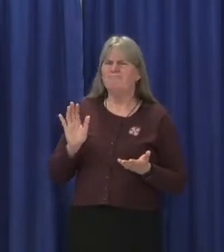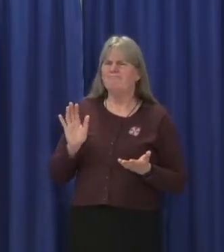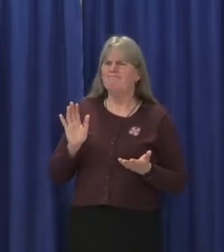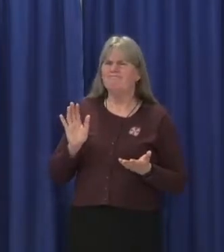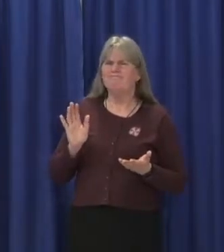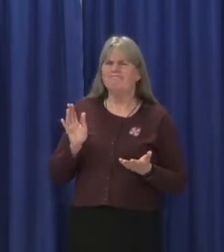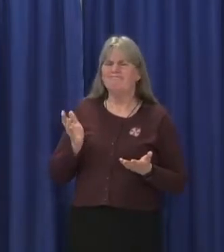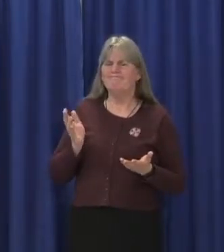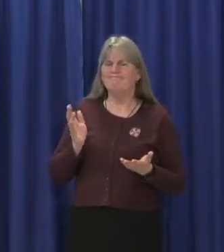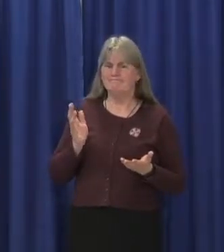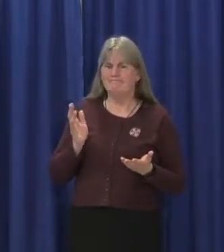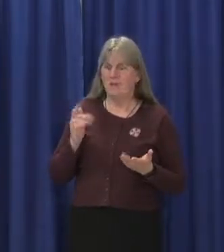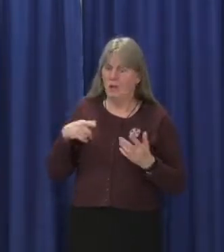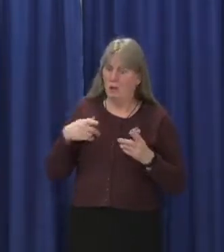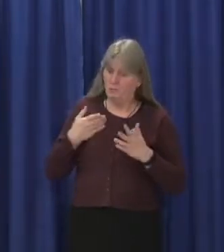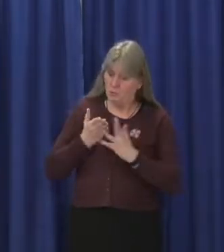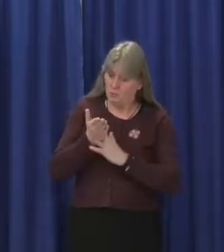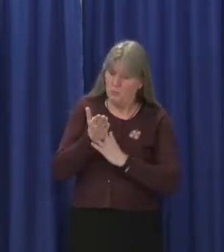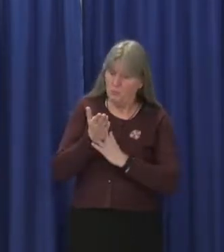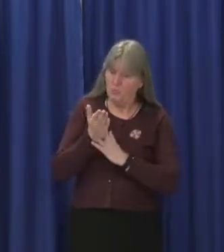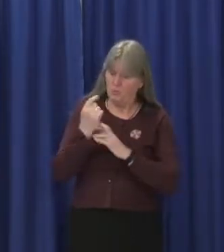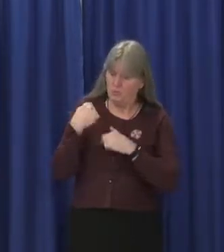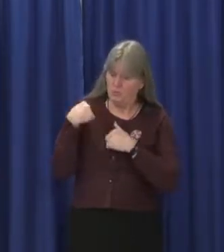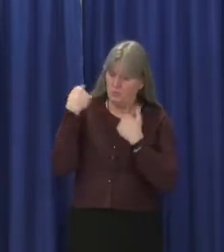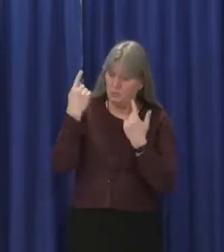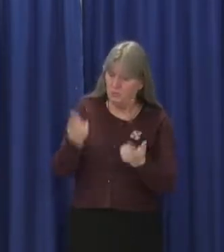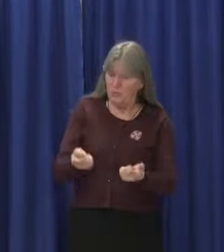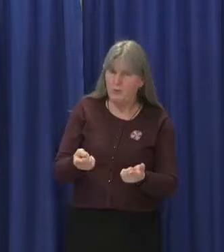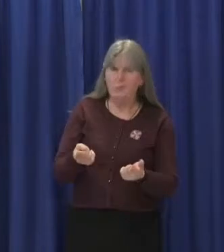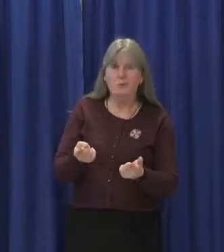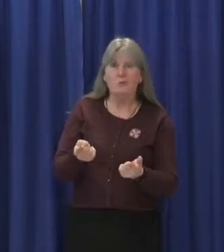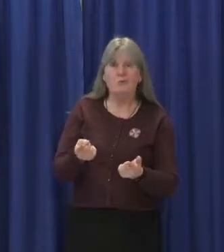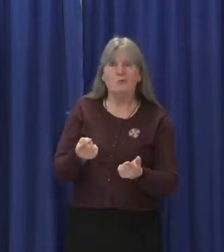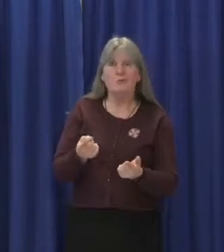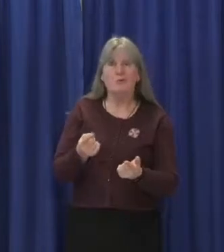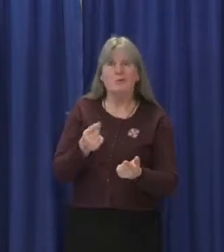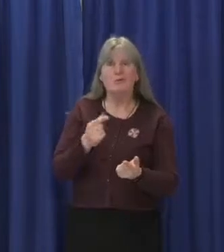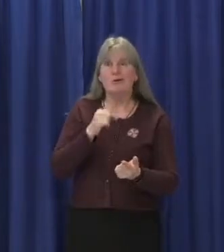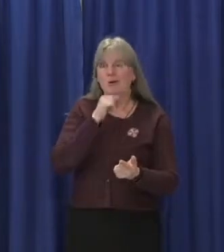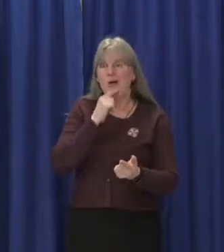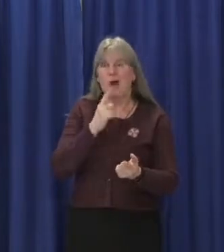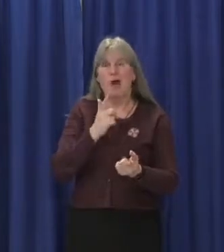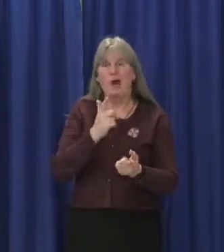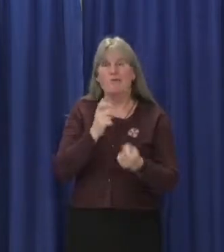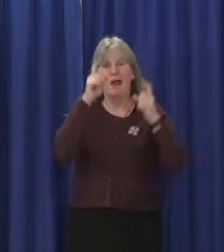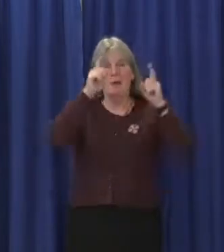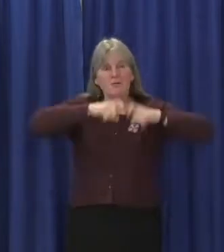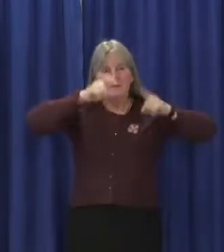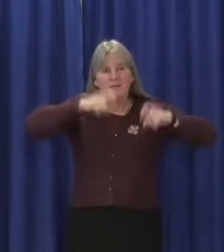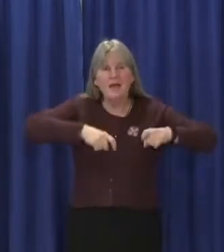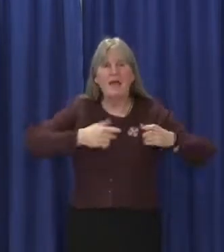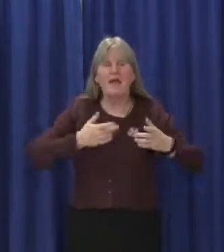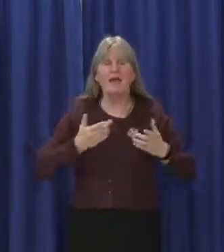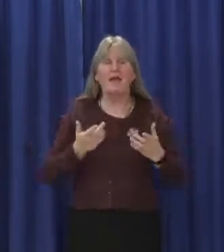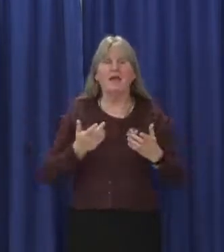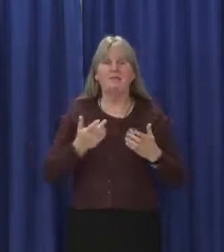ongoing throughout this pandemic such as not collecting rapid test data or giving out information regarding